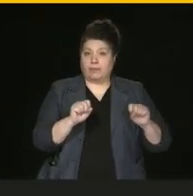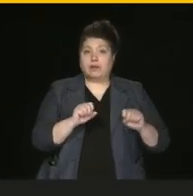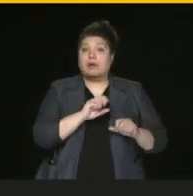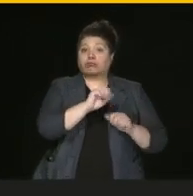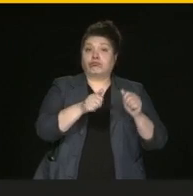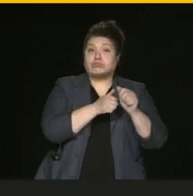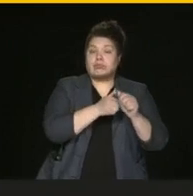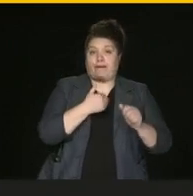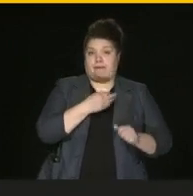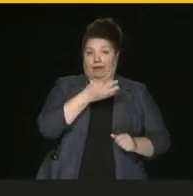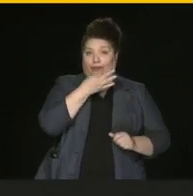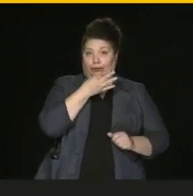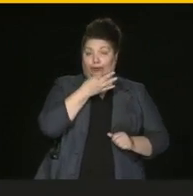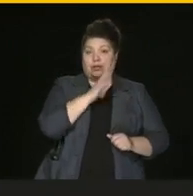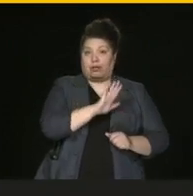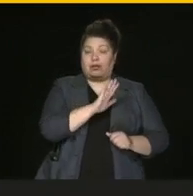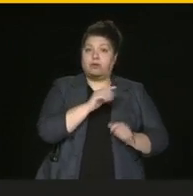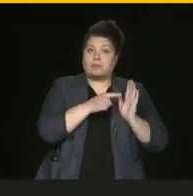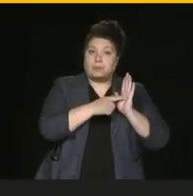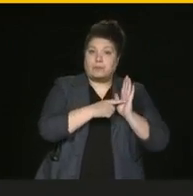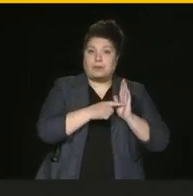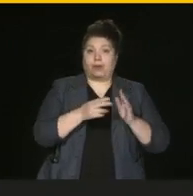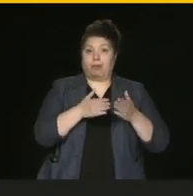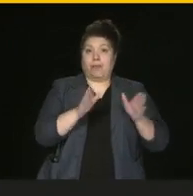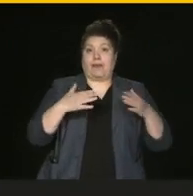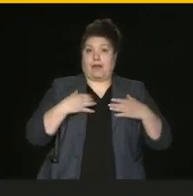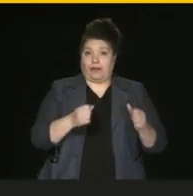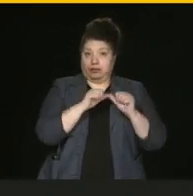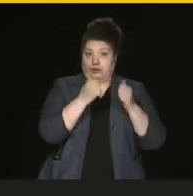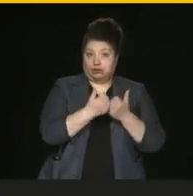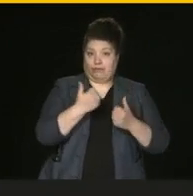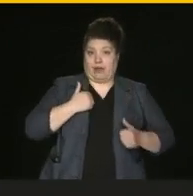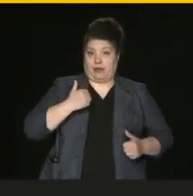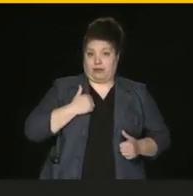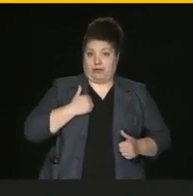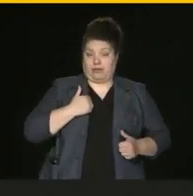NEW SUPPORTED PIE EXPERTS FROM THE PUBLIC HEALTH AGENCY OF